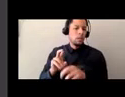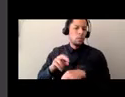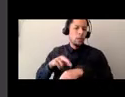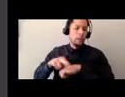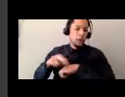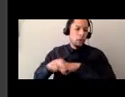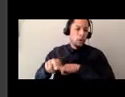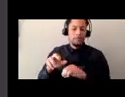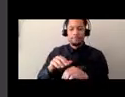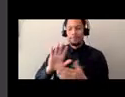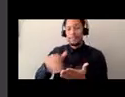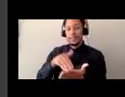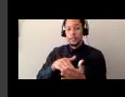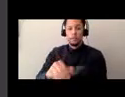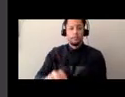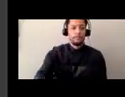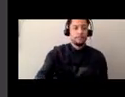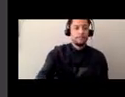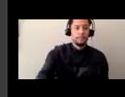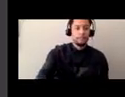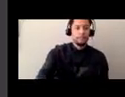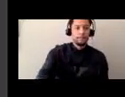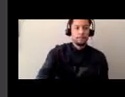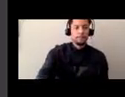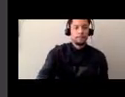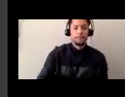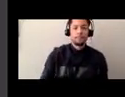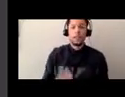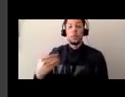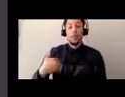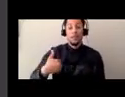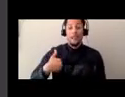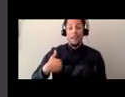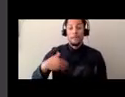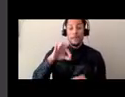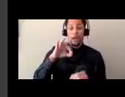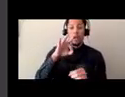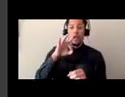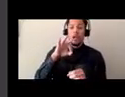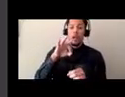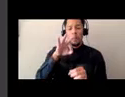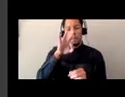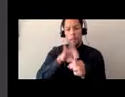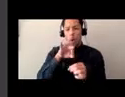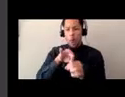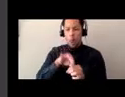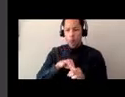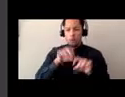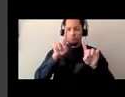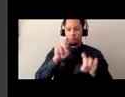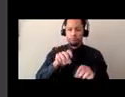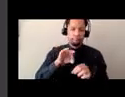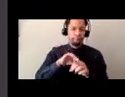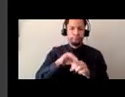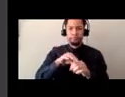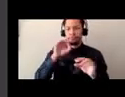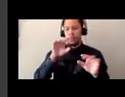So we do have a poll that we are hoping will work that we're going to launch.